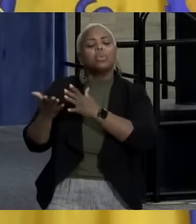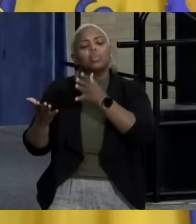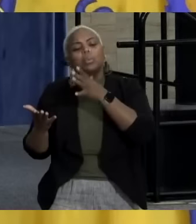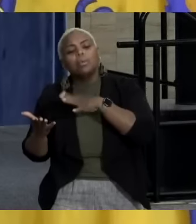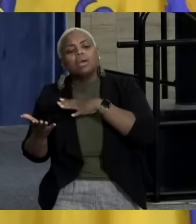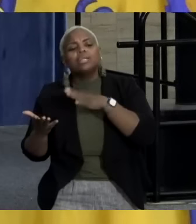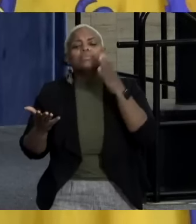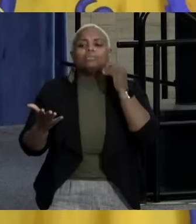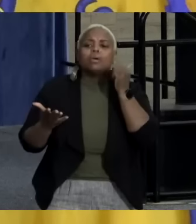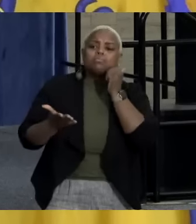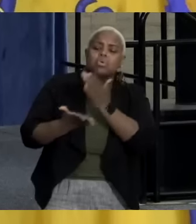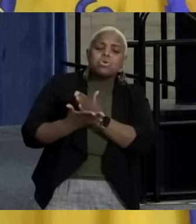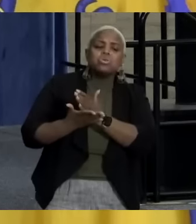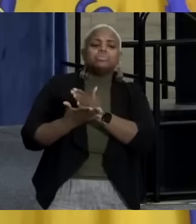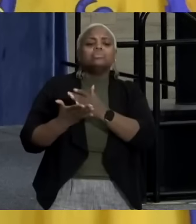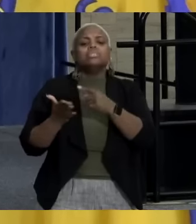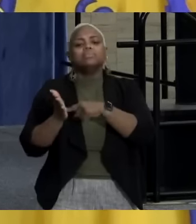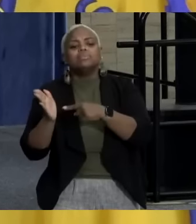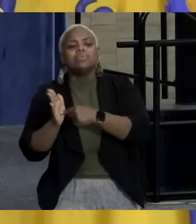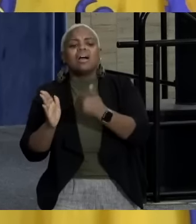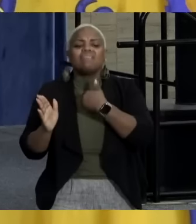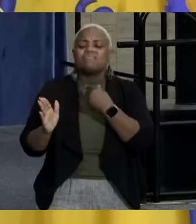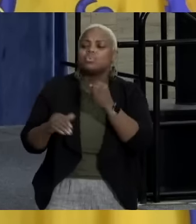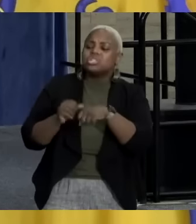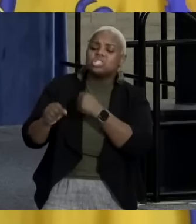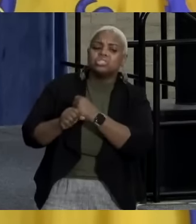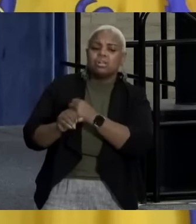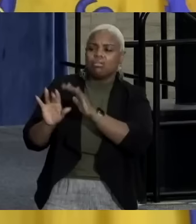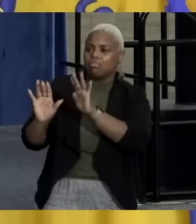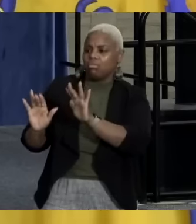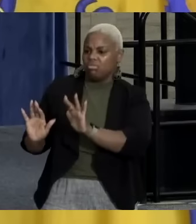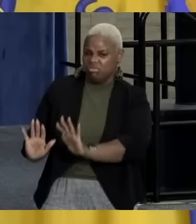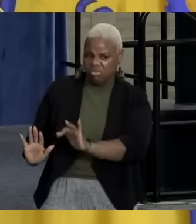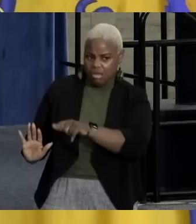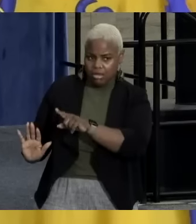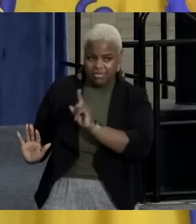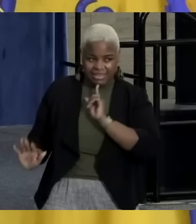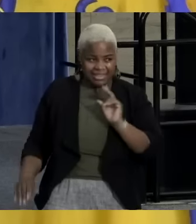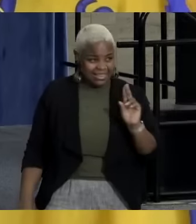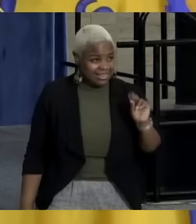but they last a couple of years, and they're usually mild. No. That was misinformation.